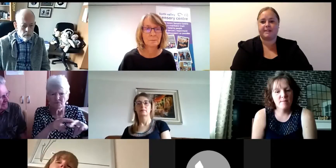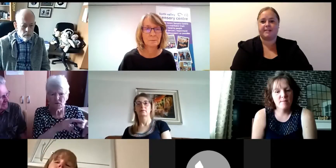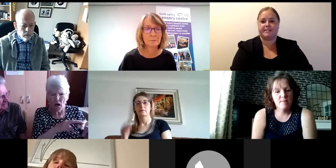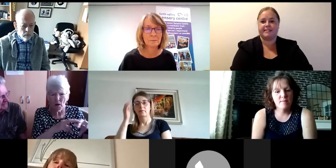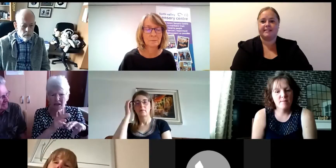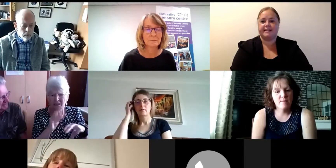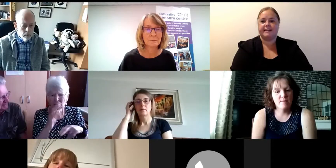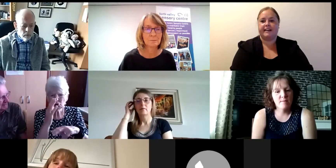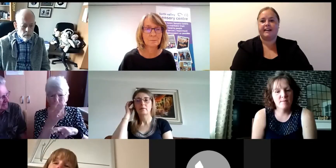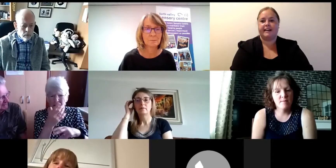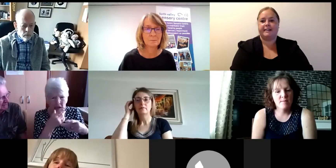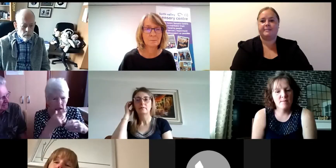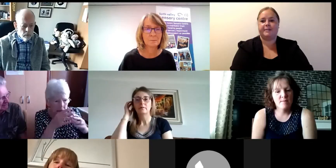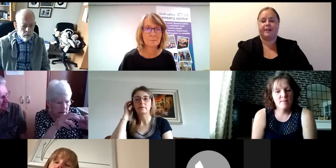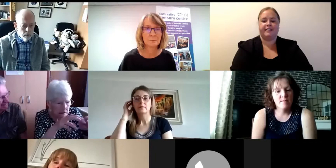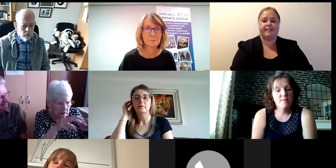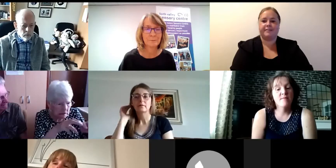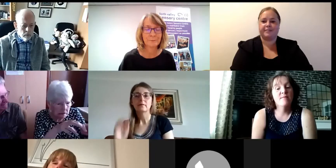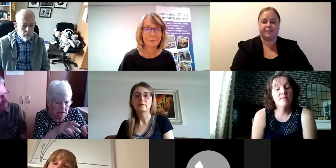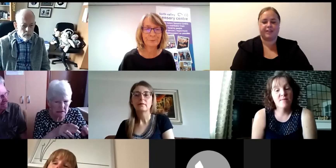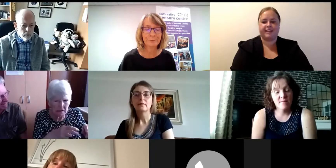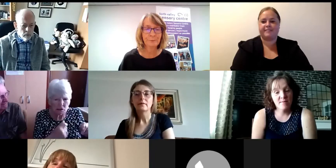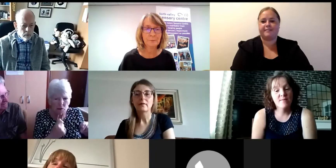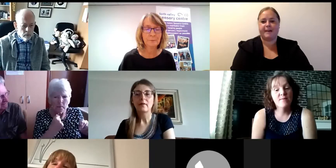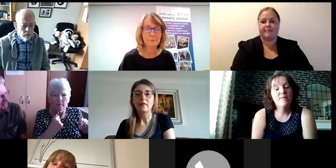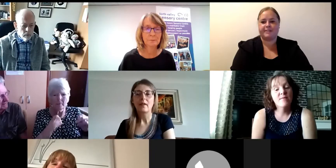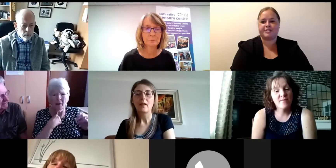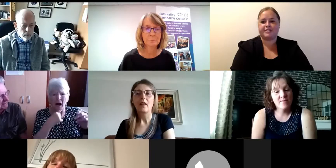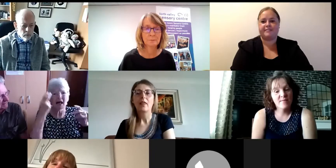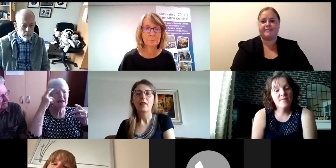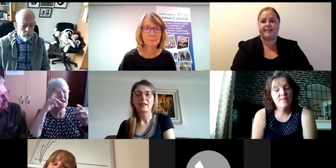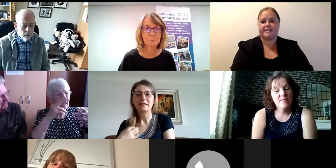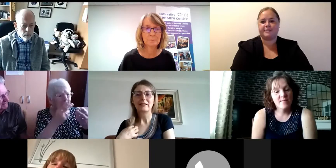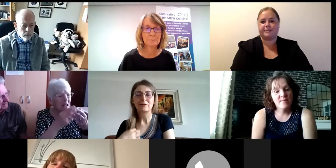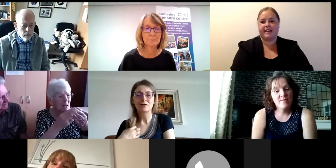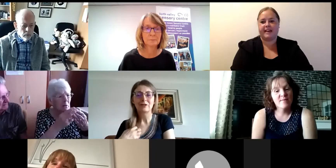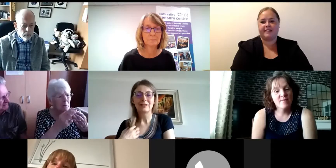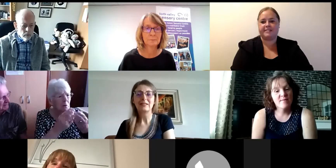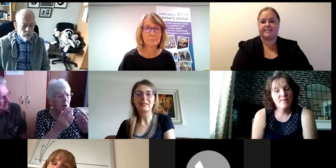I loved looking at the family tree and finding all that out